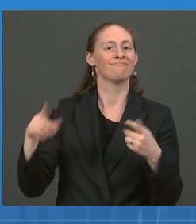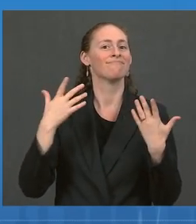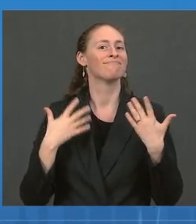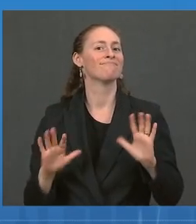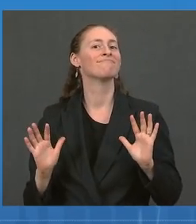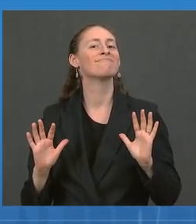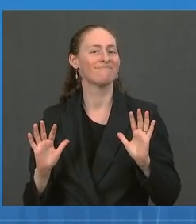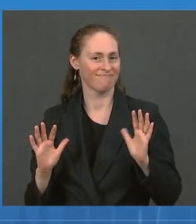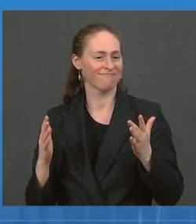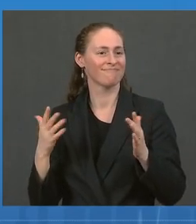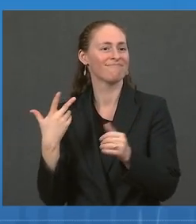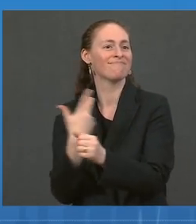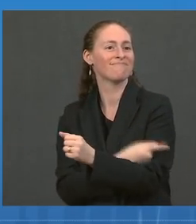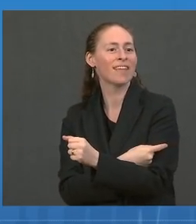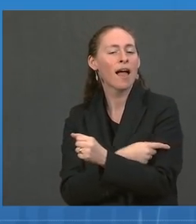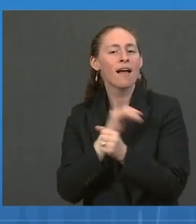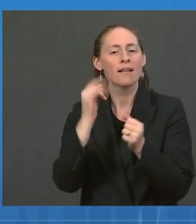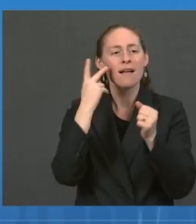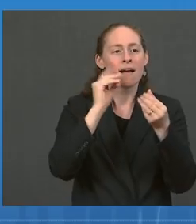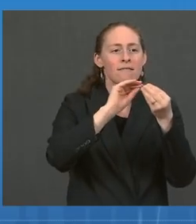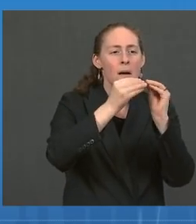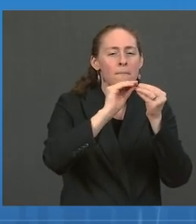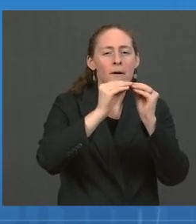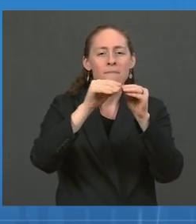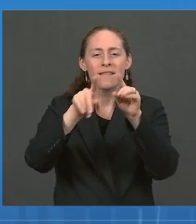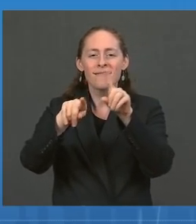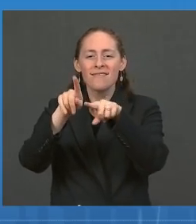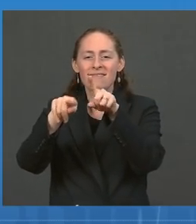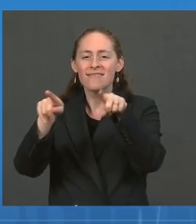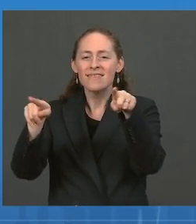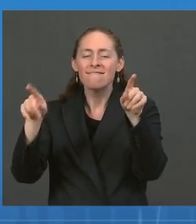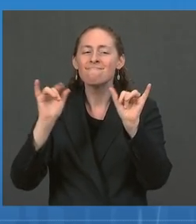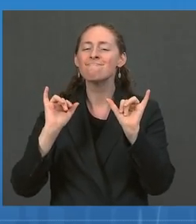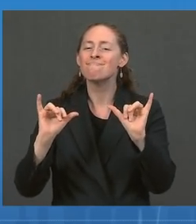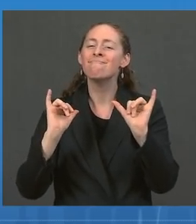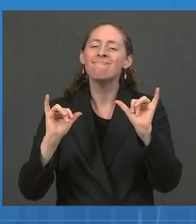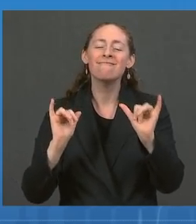So, while these numbers differ slightly, the weight of these and other recent studies --